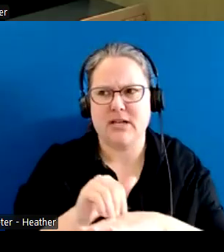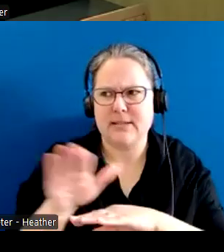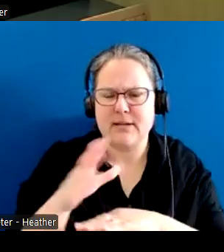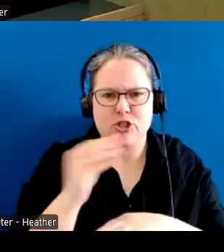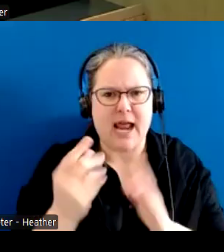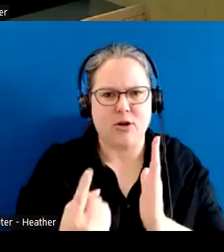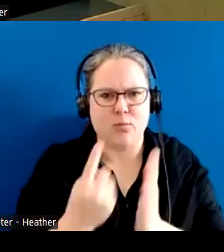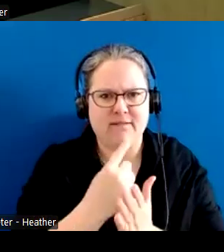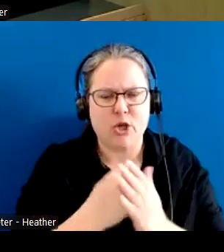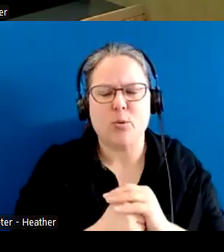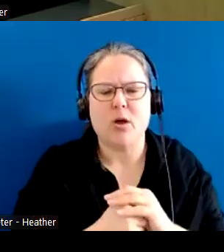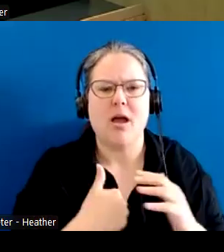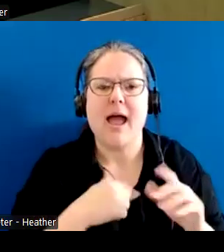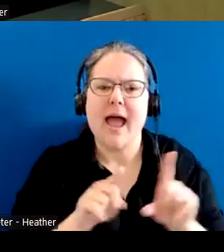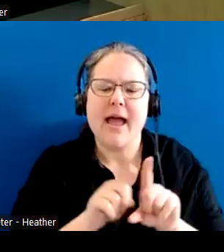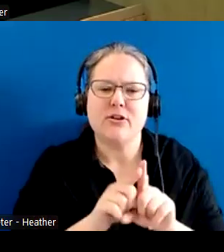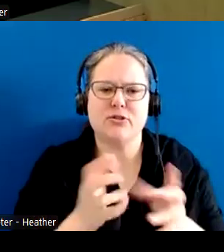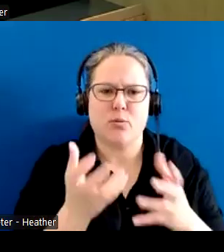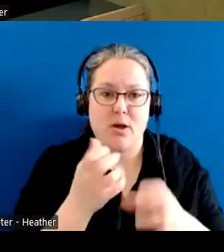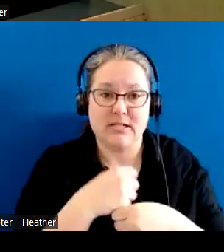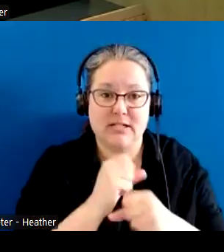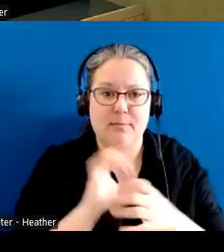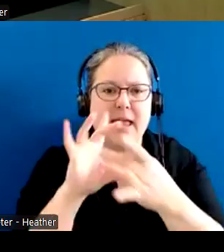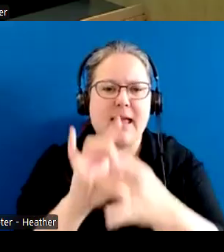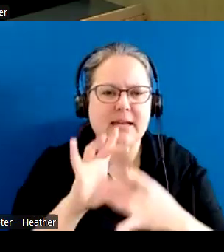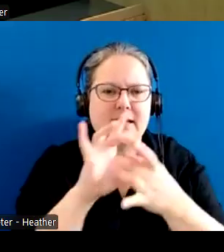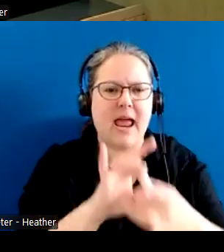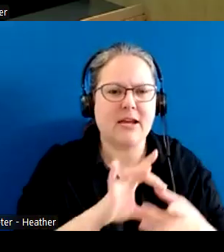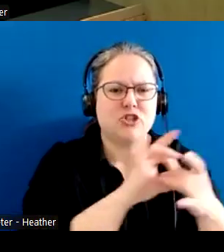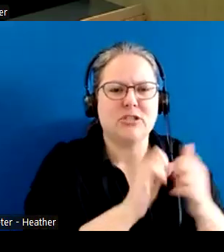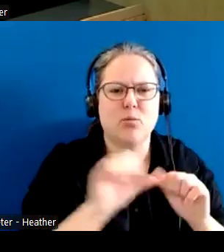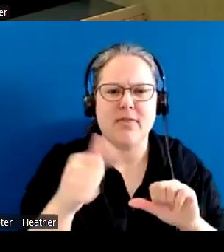and during that time I also tried to make a lot of connections with other agencies like the FDA